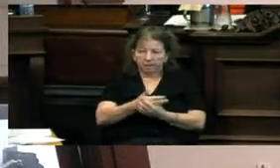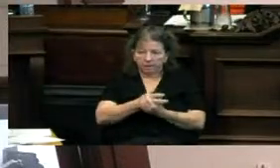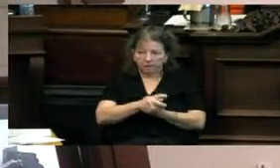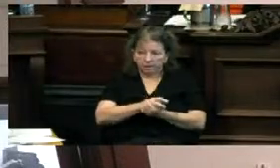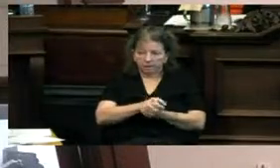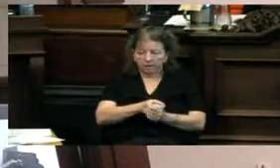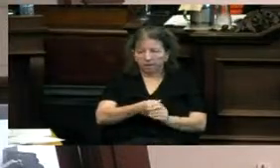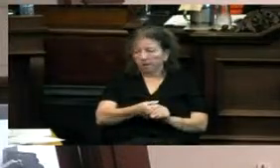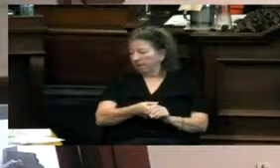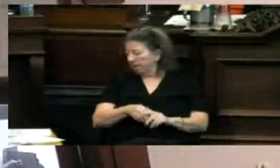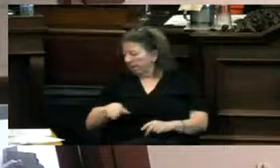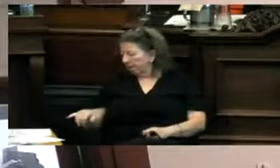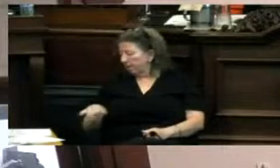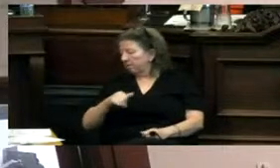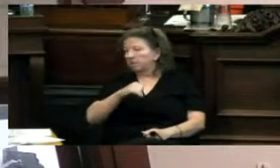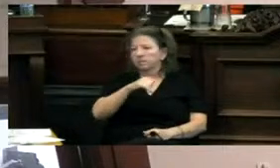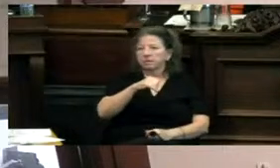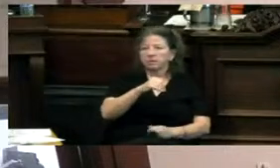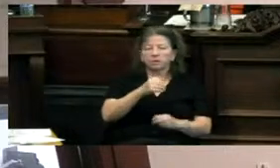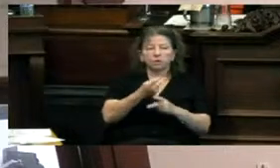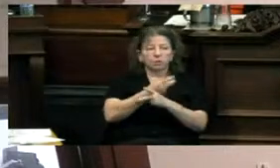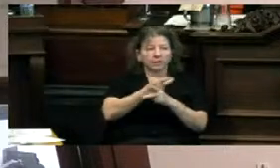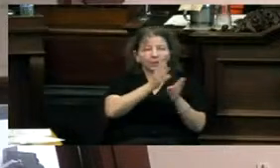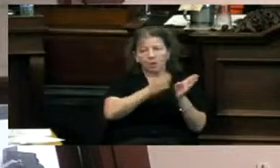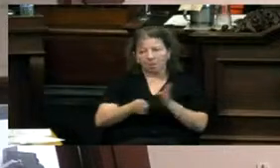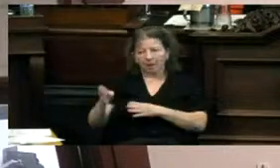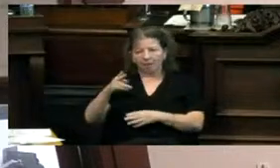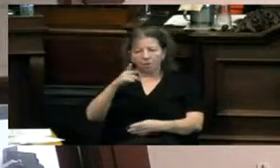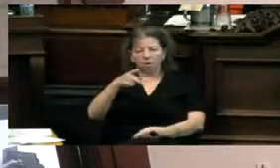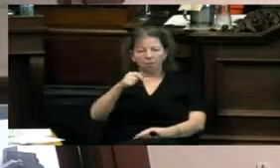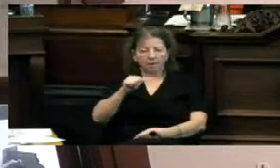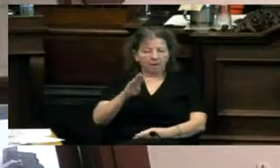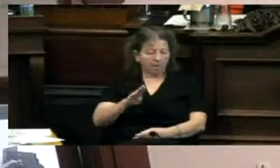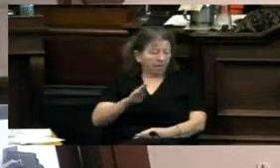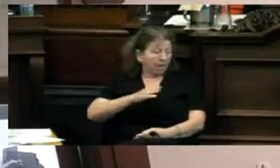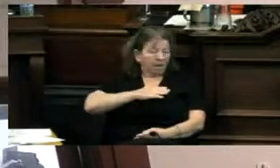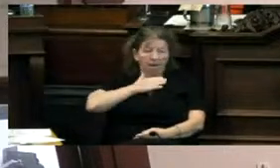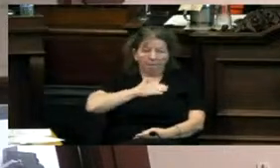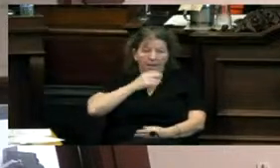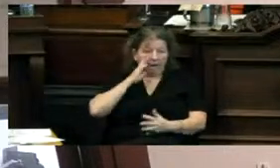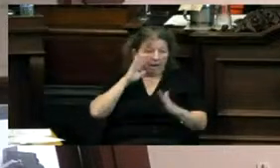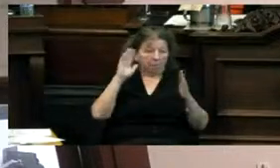approving a plan for the PAB to